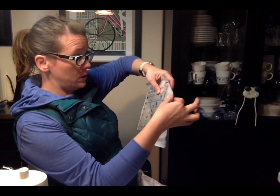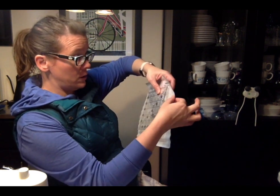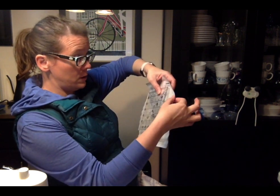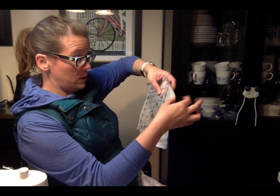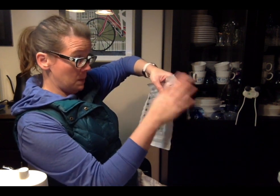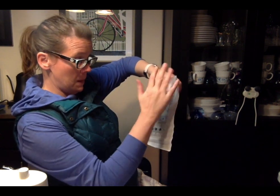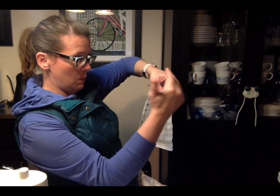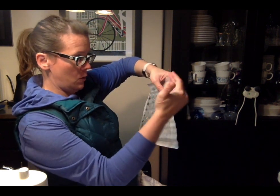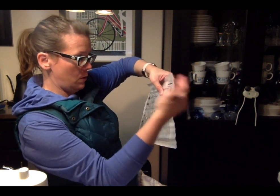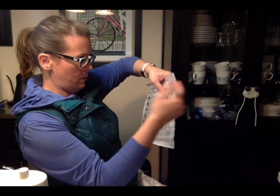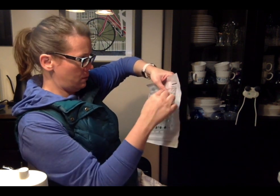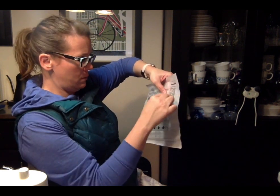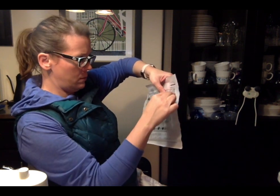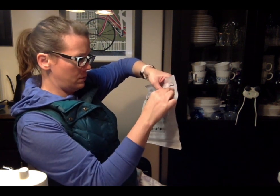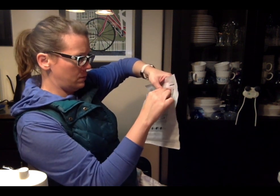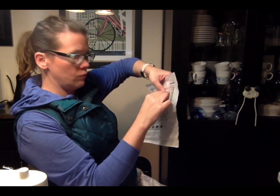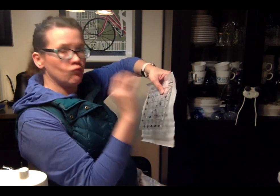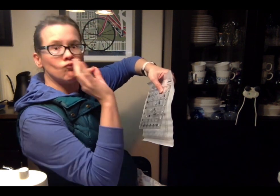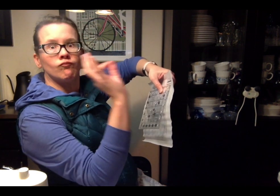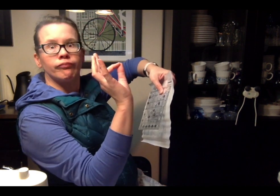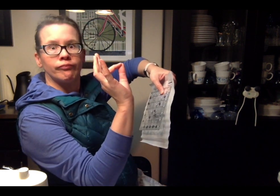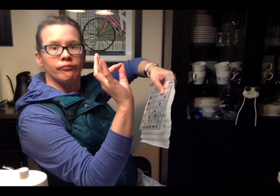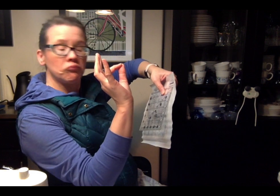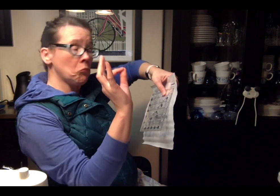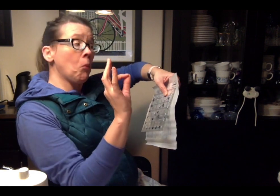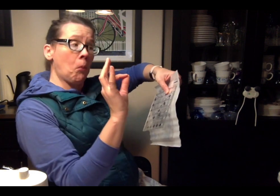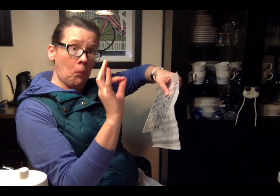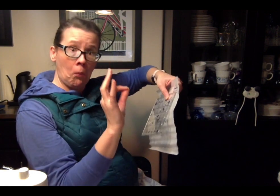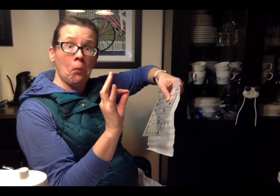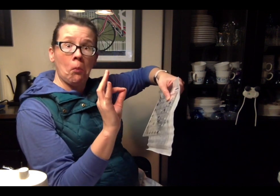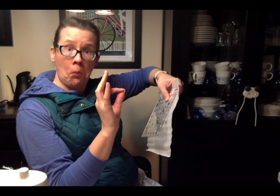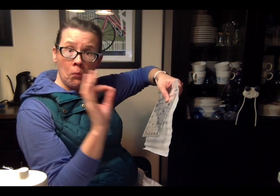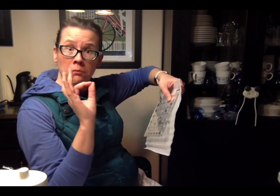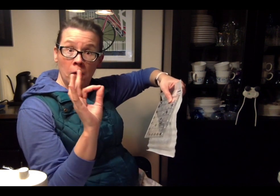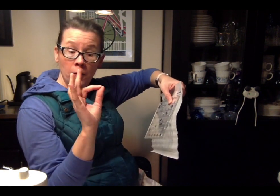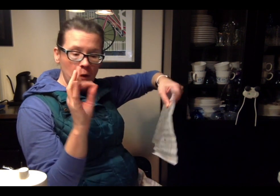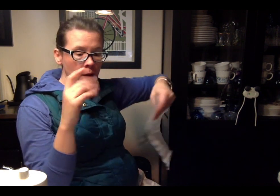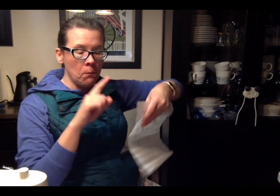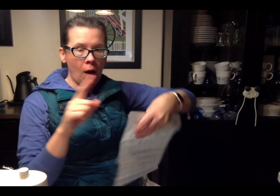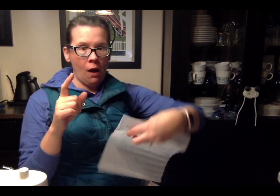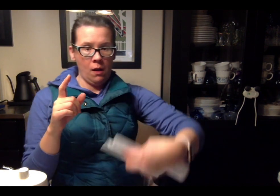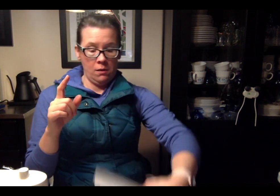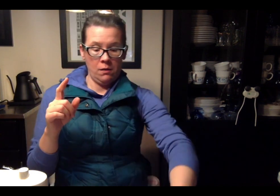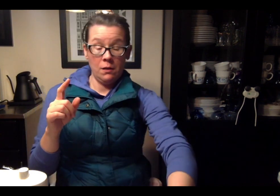So i'm looking at it, and it fits perfectly. So I think this is good to go!